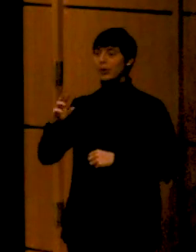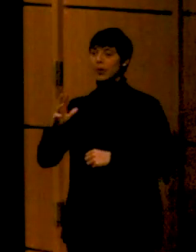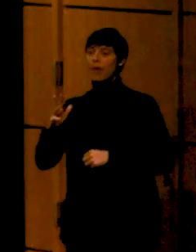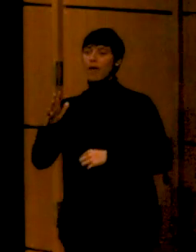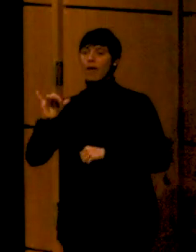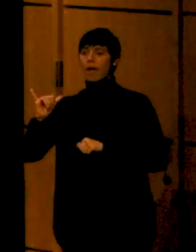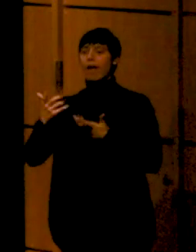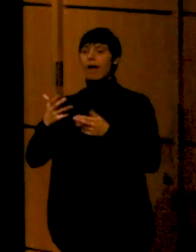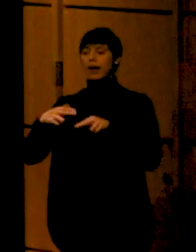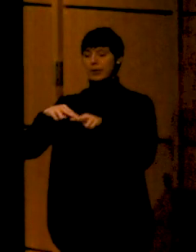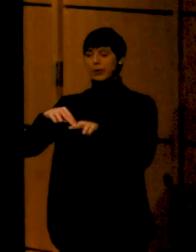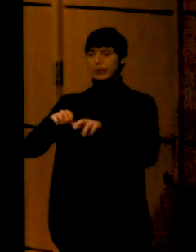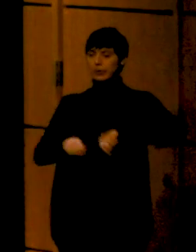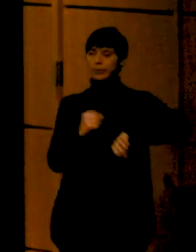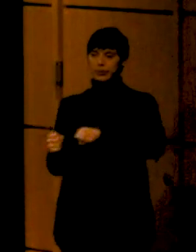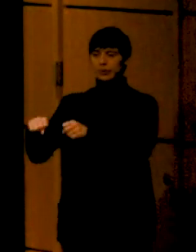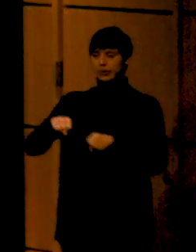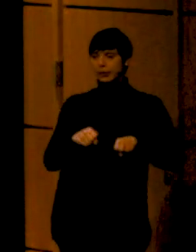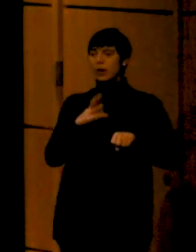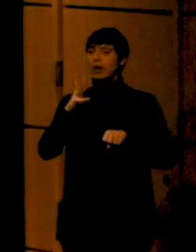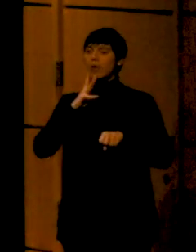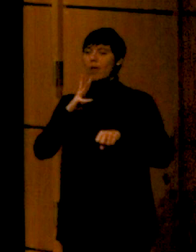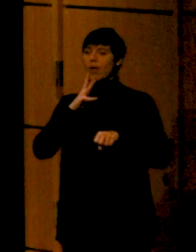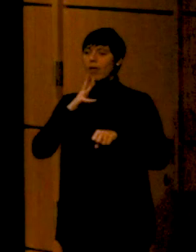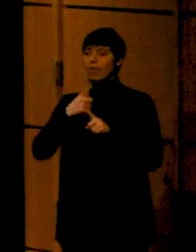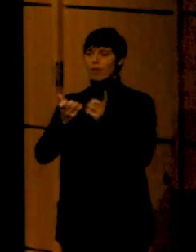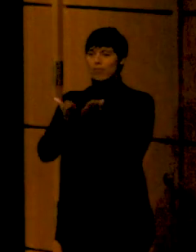tugboat.